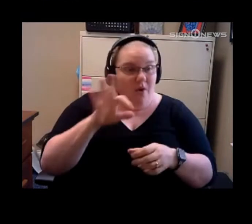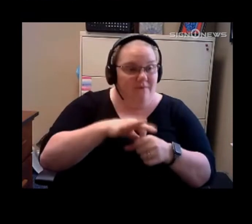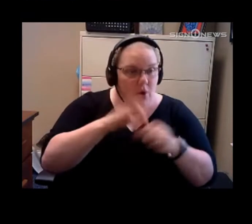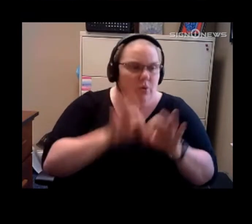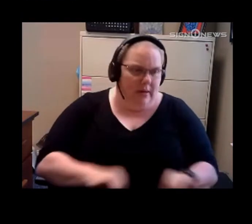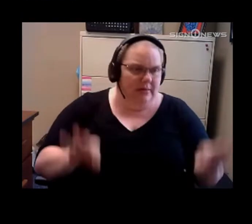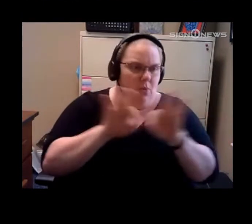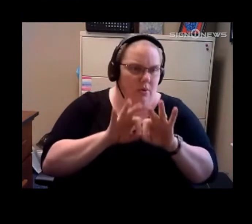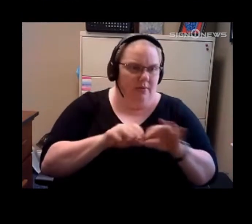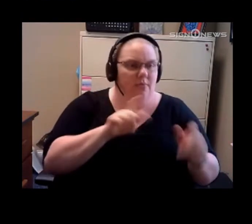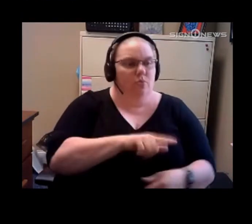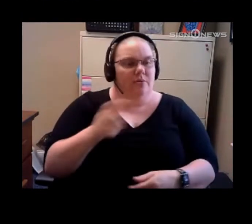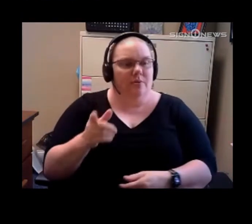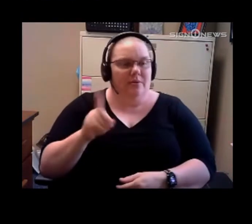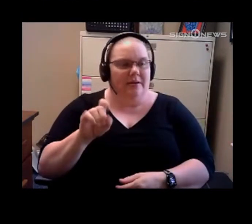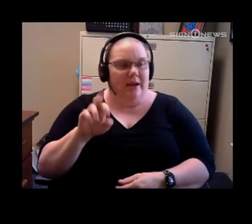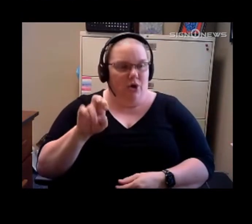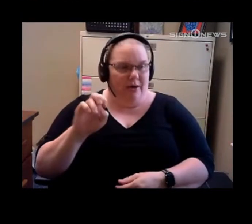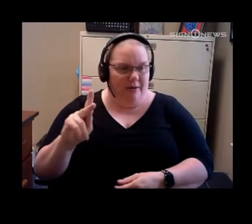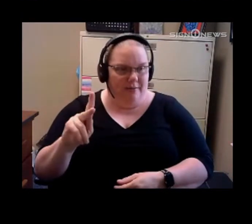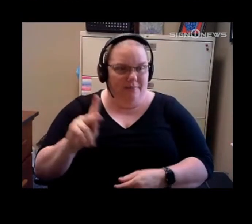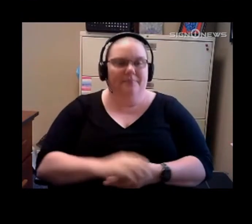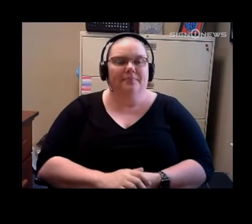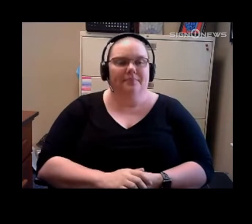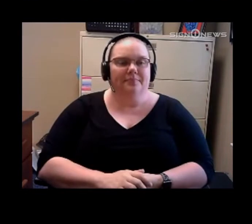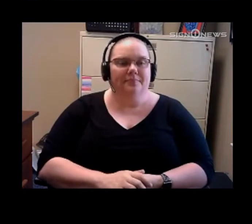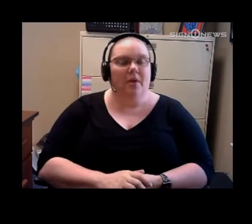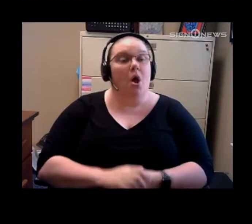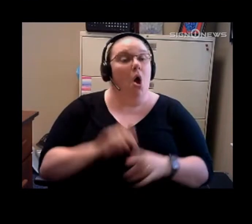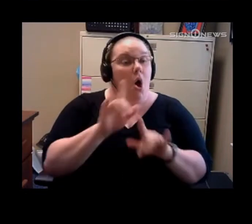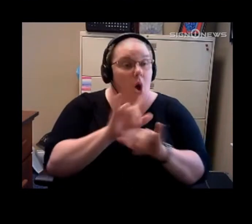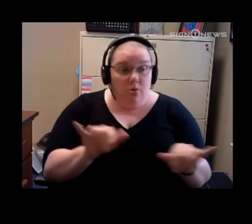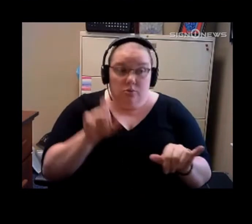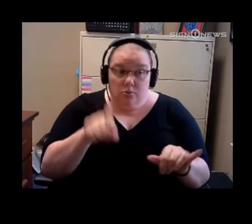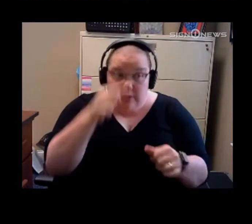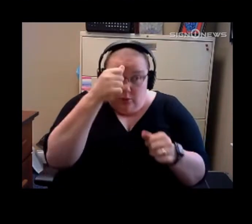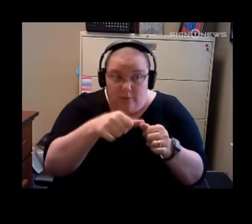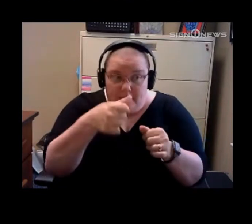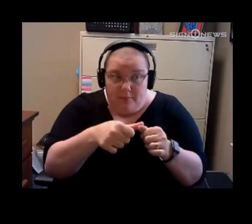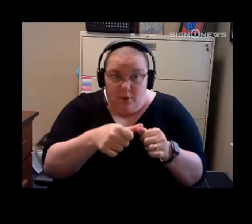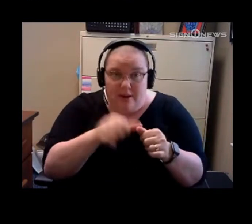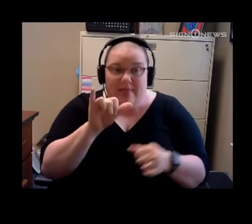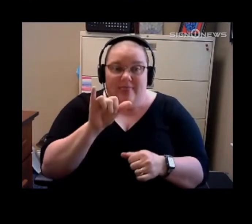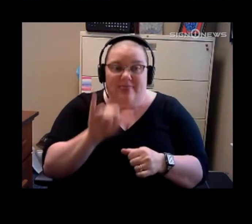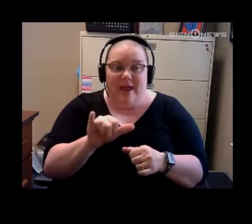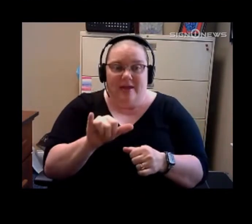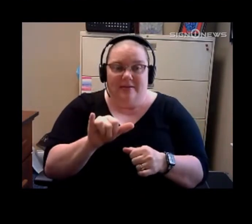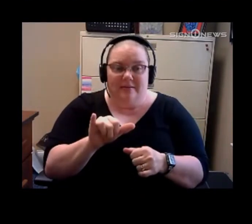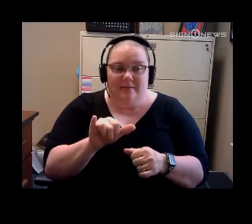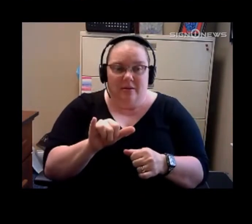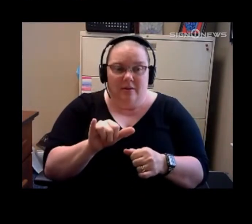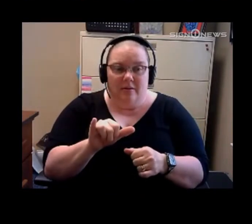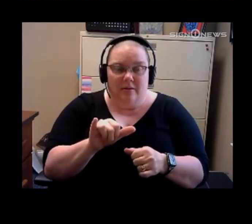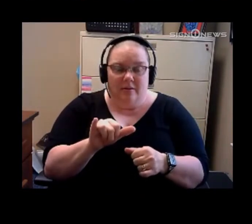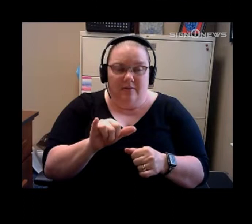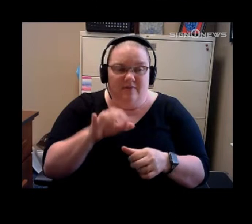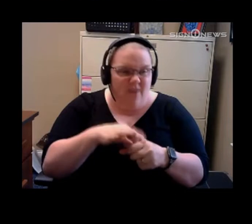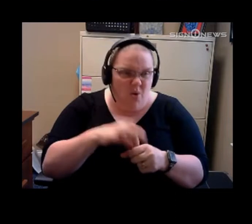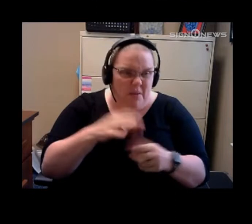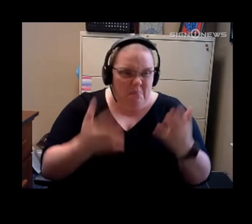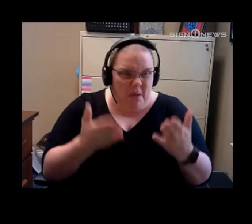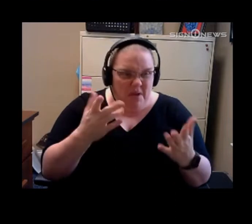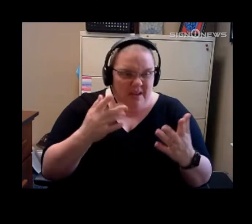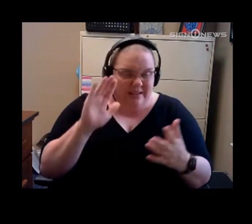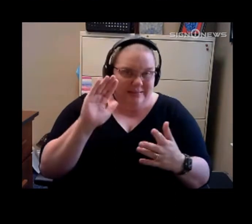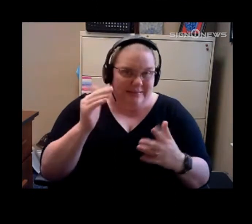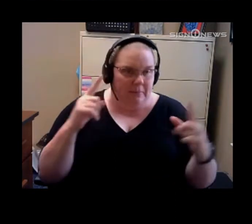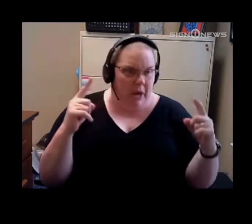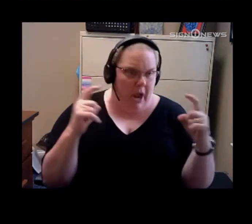all right you also need to remember that boy might seem complicated and it can take some time